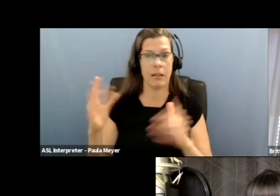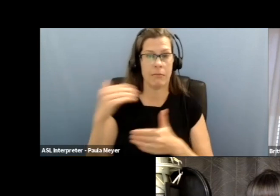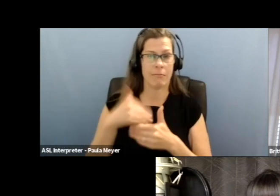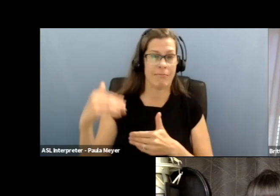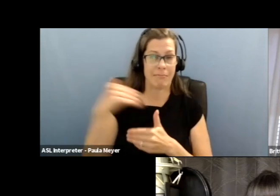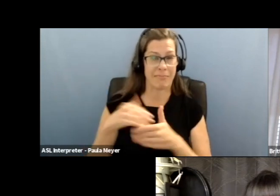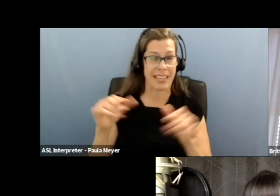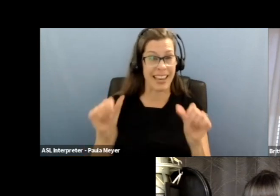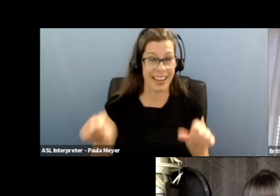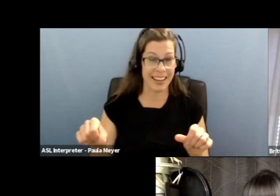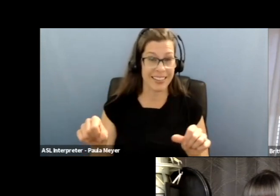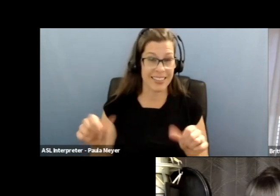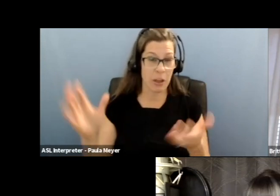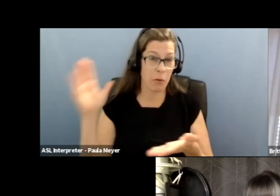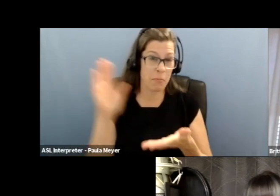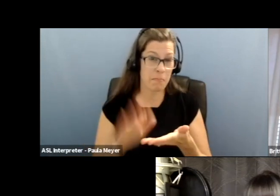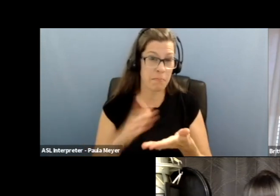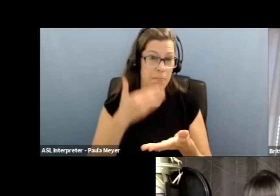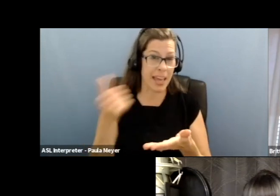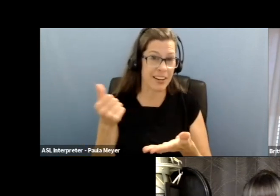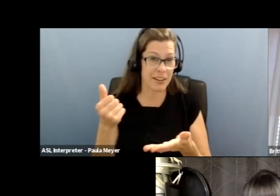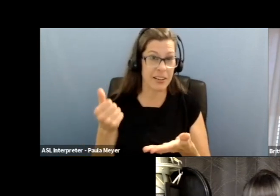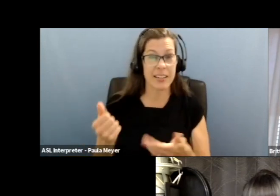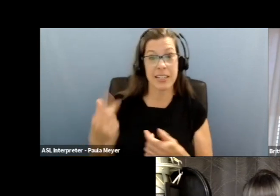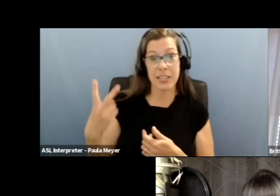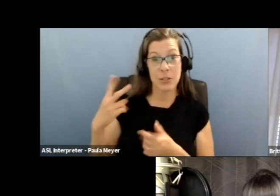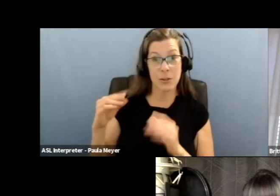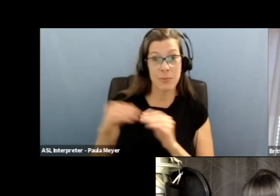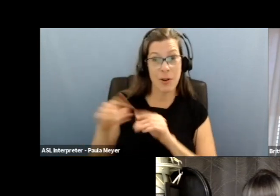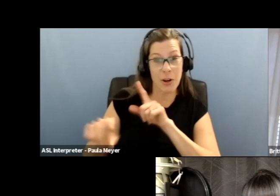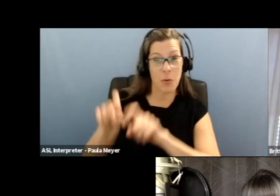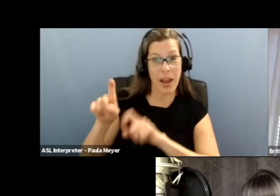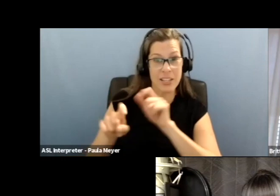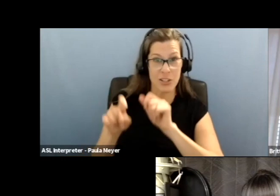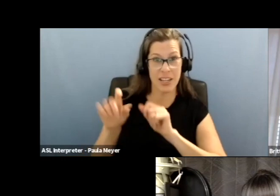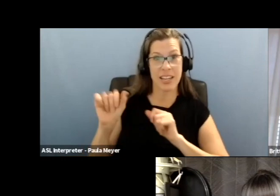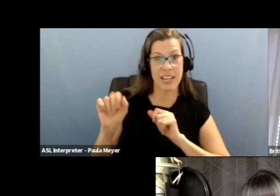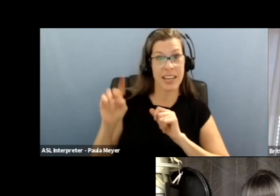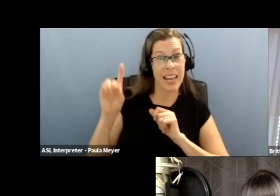I think we have time for two more questions, Andy. - Cool. [Andy] Are there any guidelines or standards